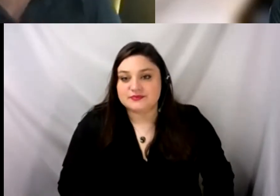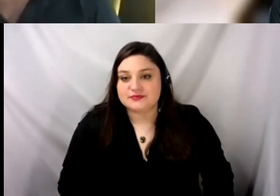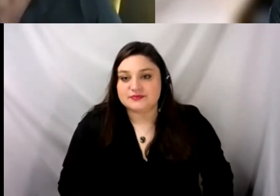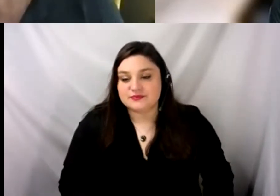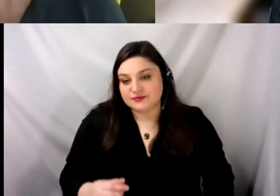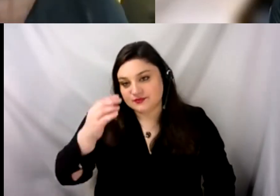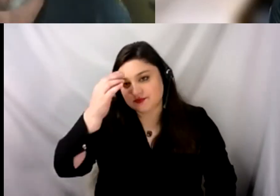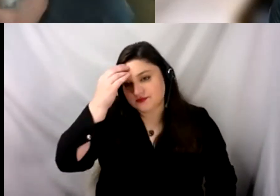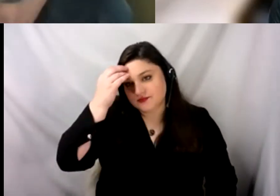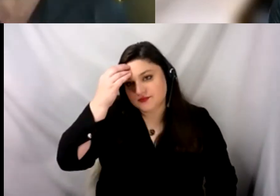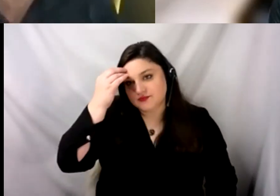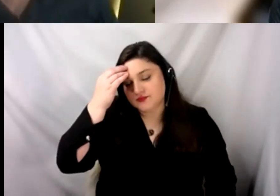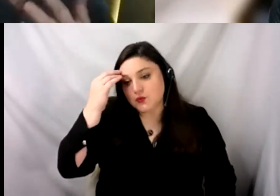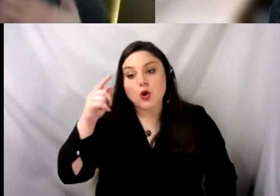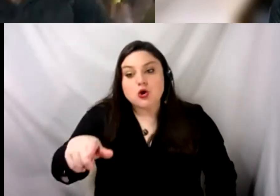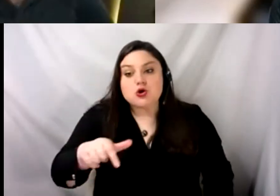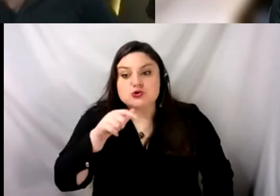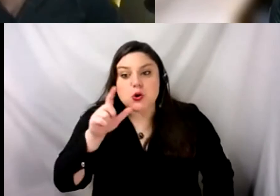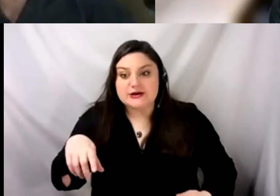in.